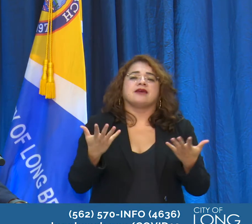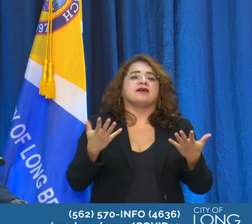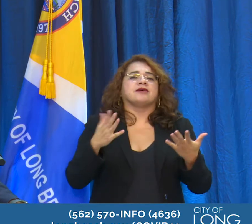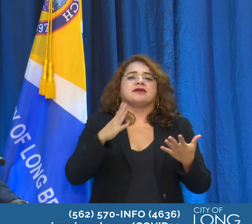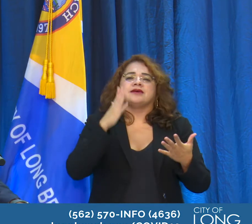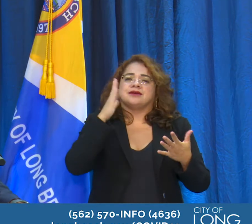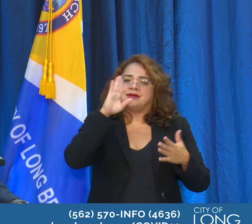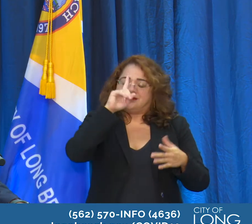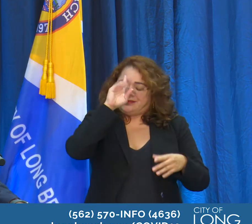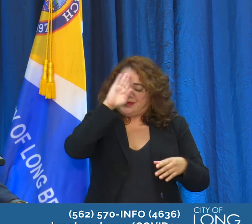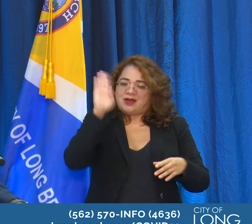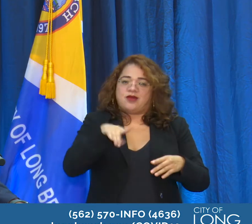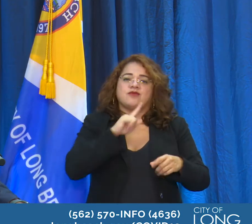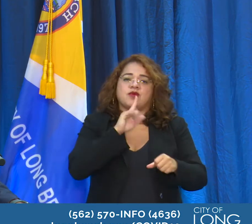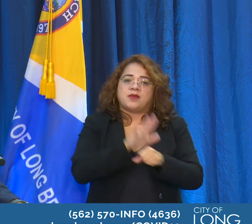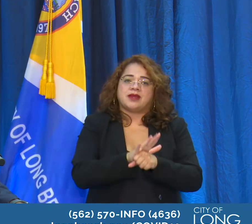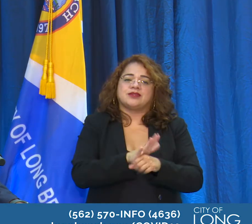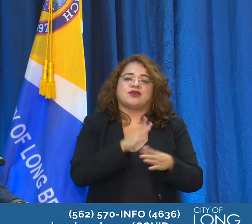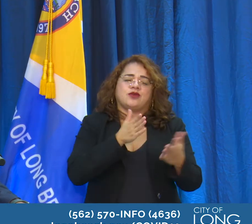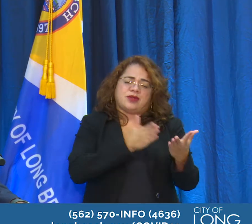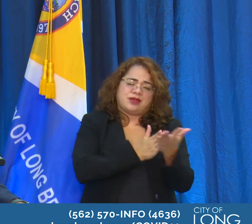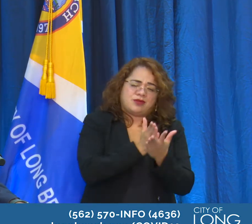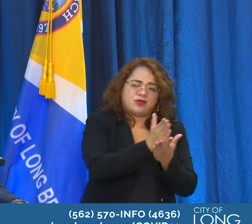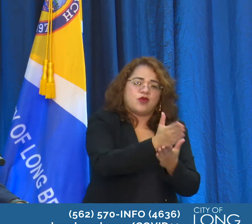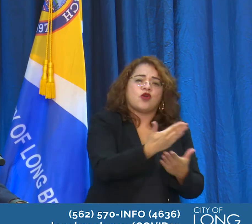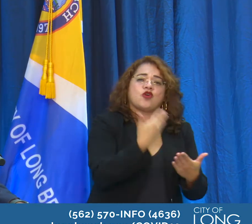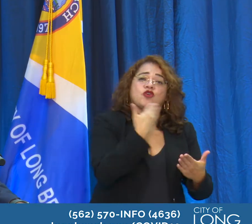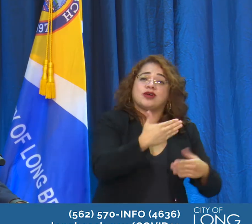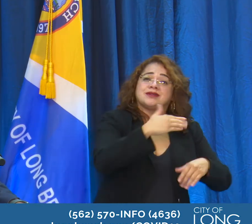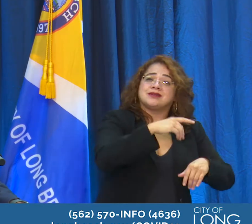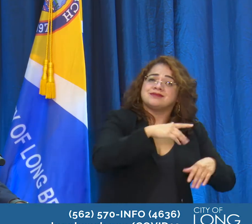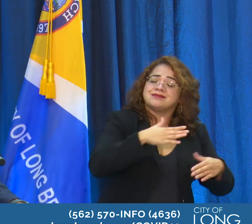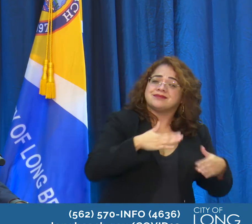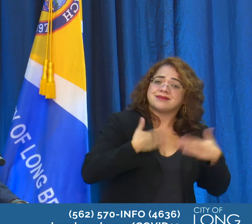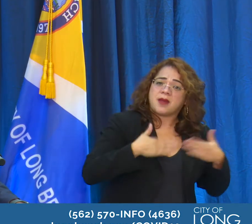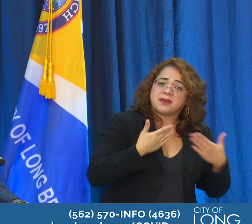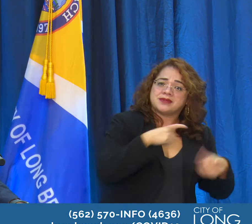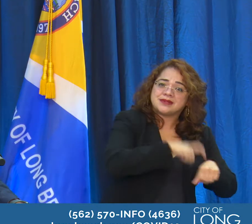And so here we are doing the best we can, how to support everyone in our community.